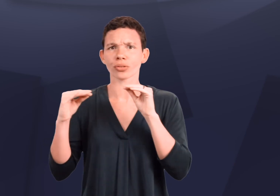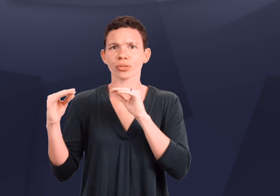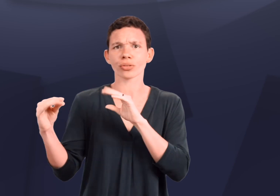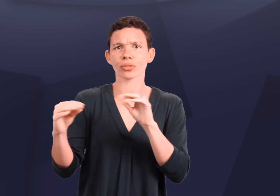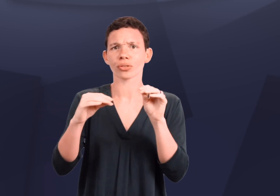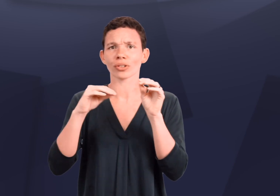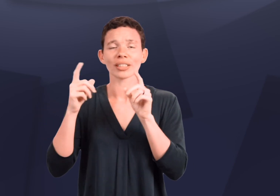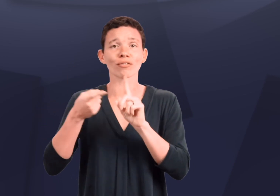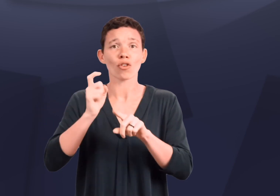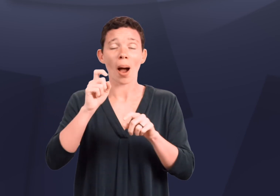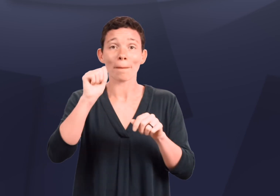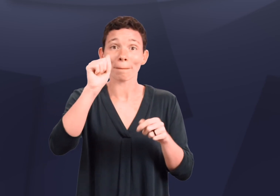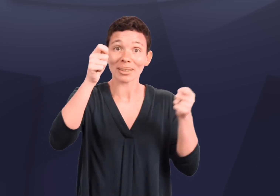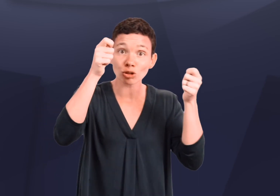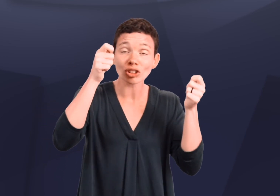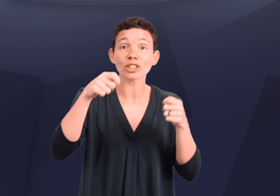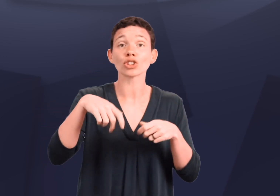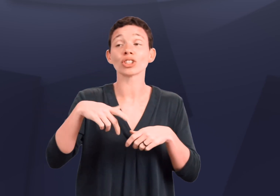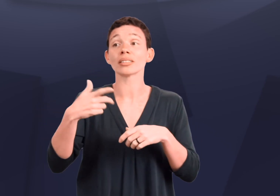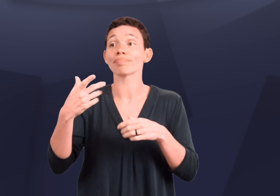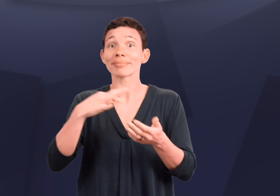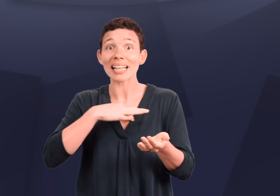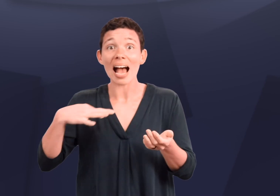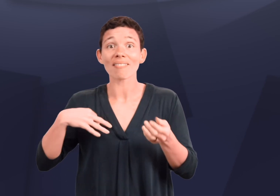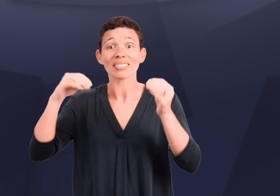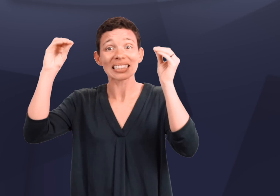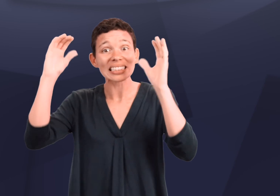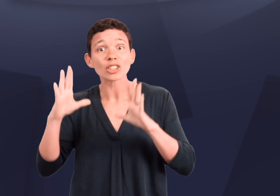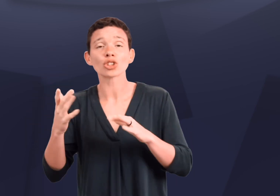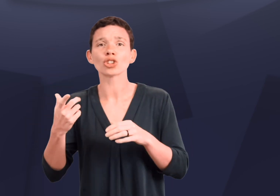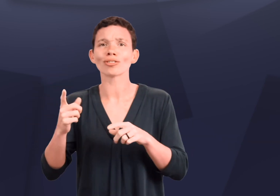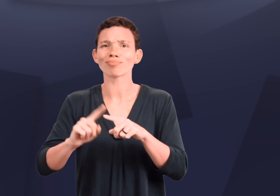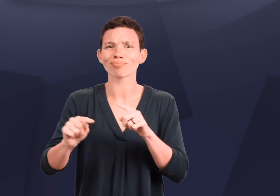You notice that there were some conversations with the administration team and teachers